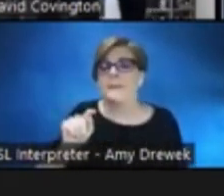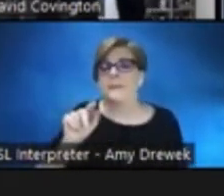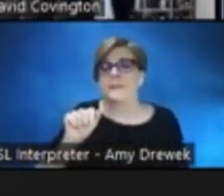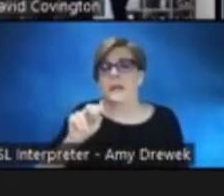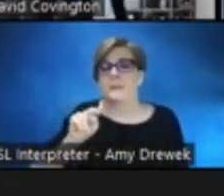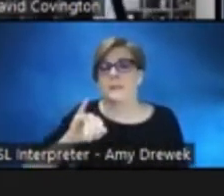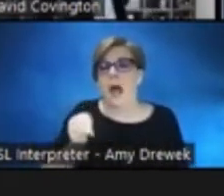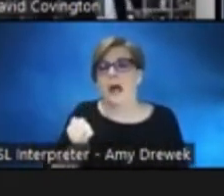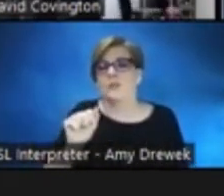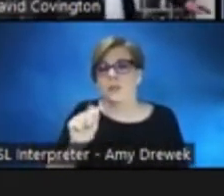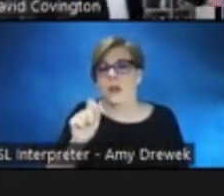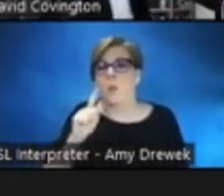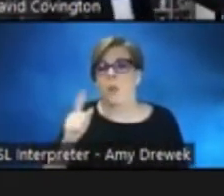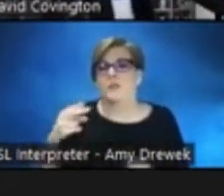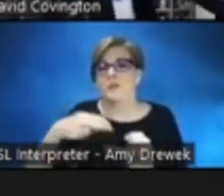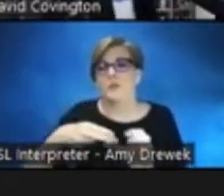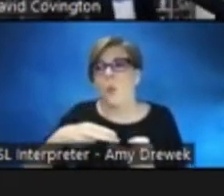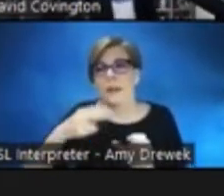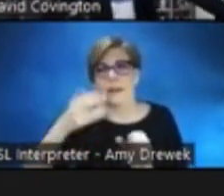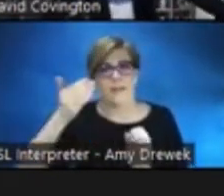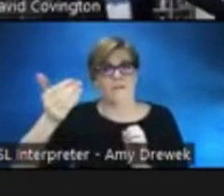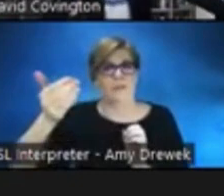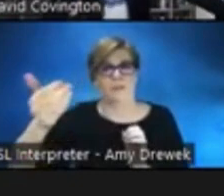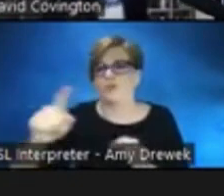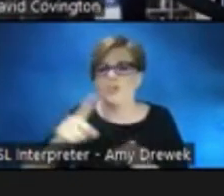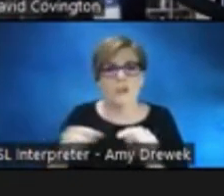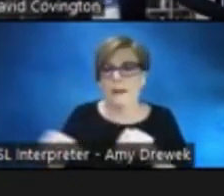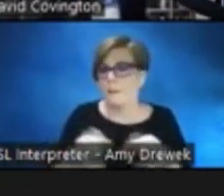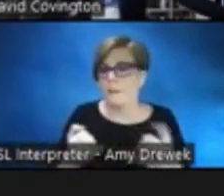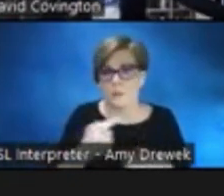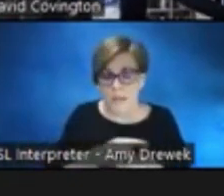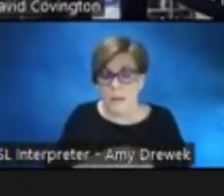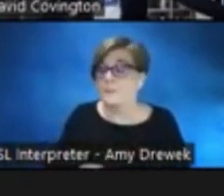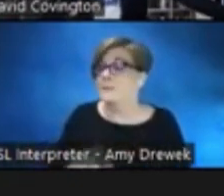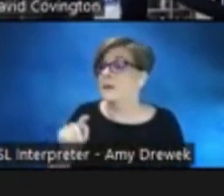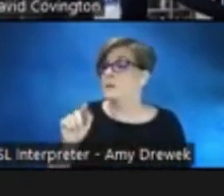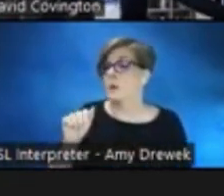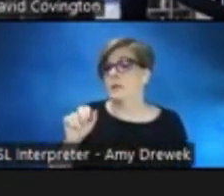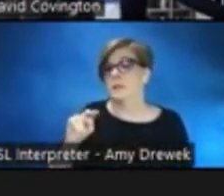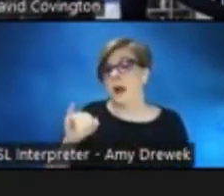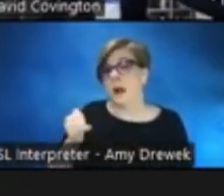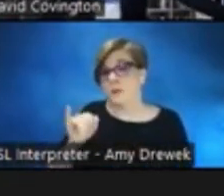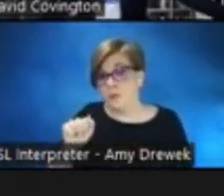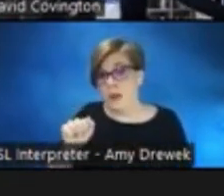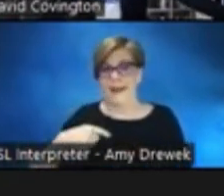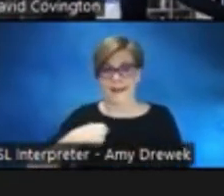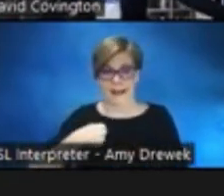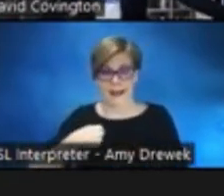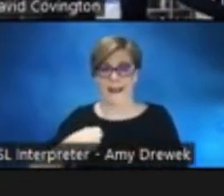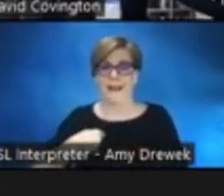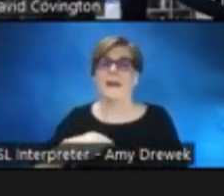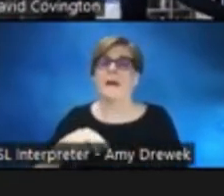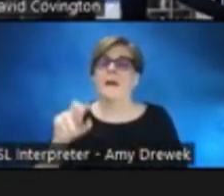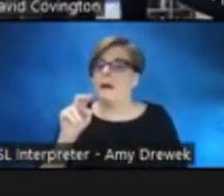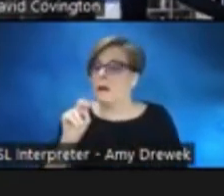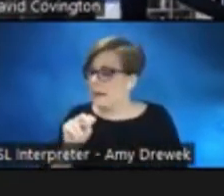TONJA AND I AND, IN PARTNERSHIP WITH SAMHSA, REACHED OUT